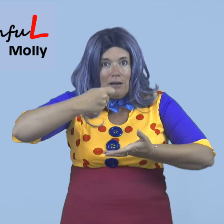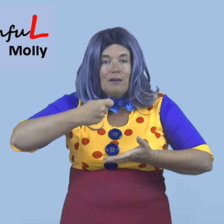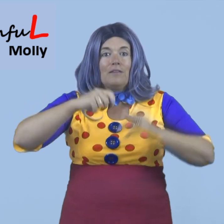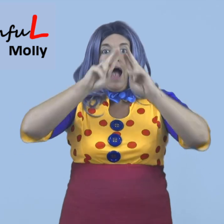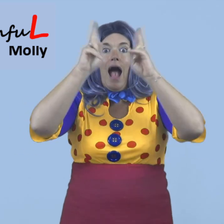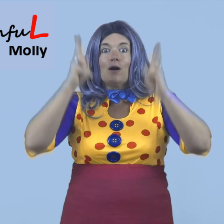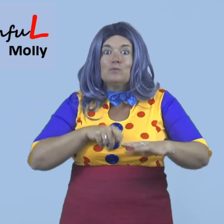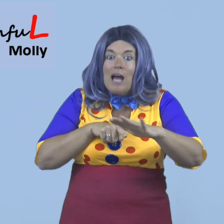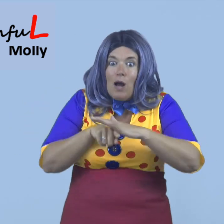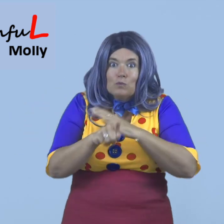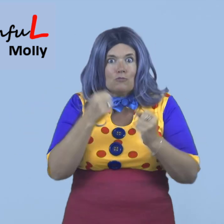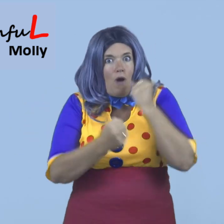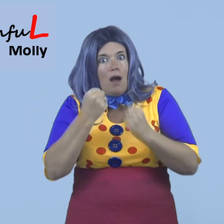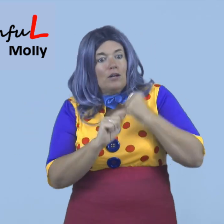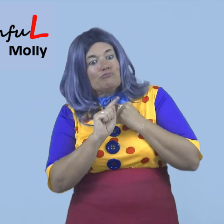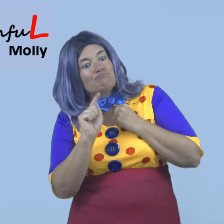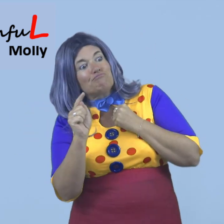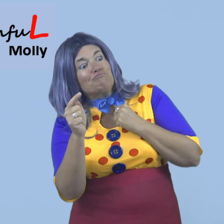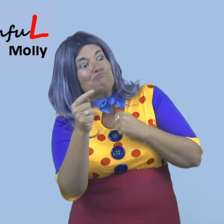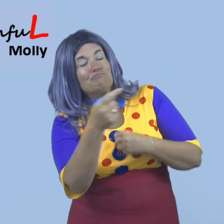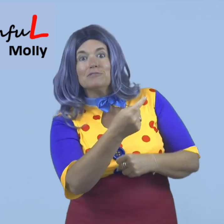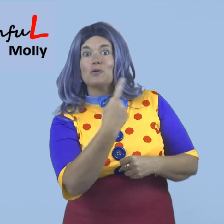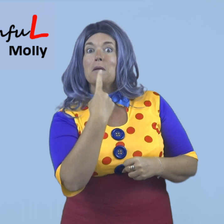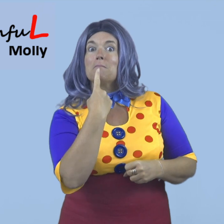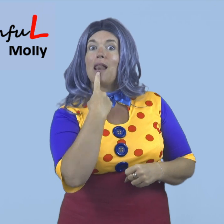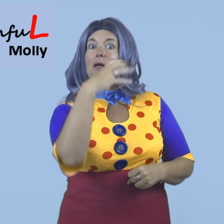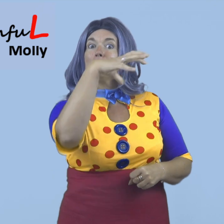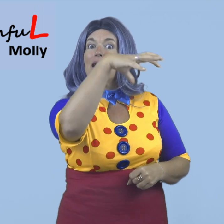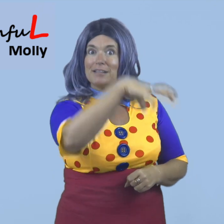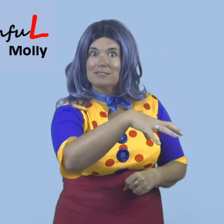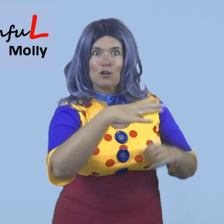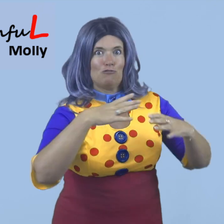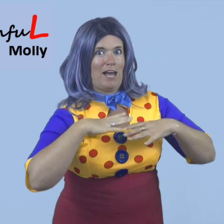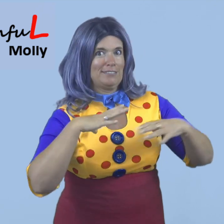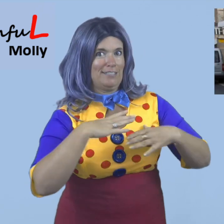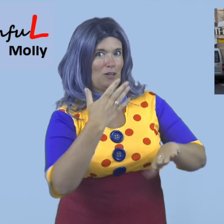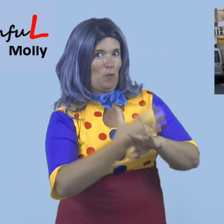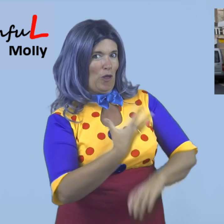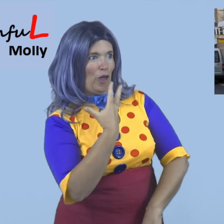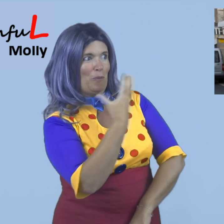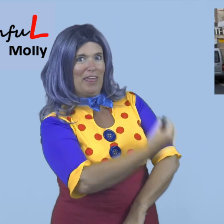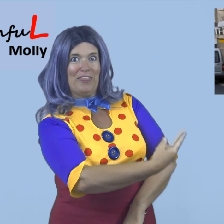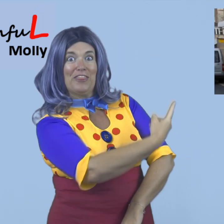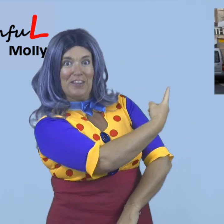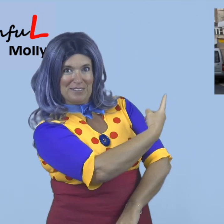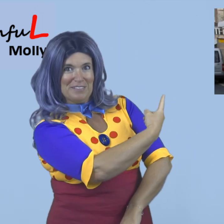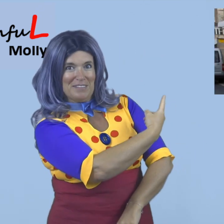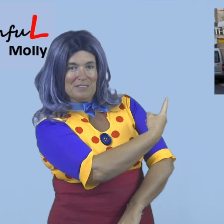and ran around to the milk dairy ready for a day of hard work.